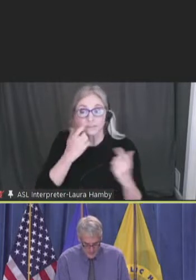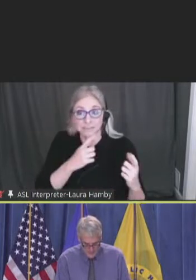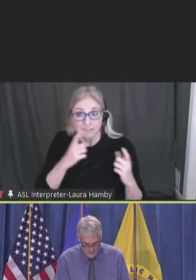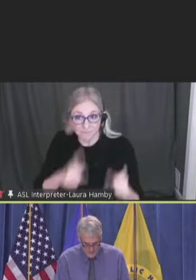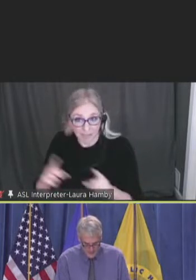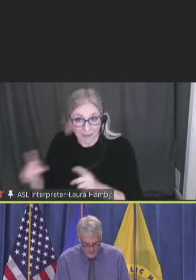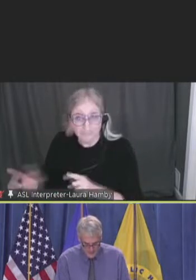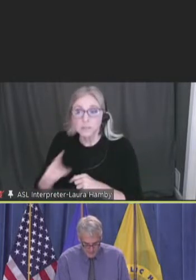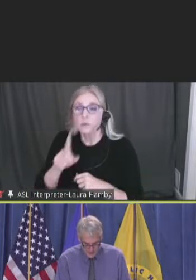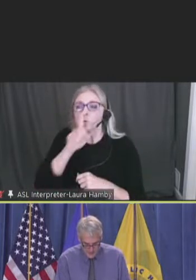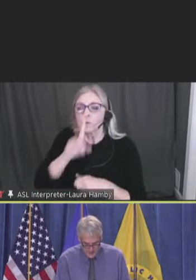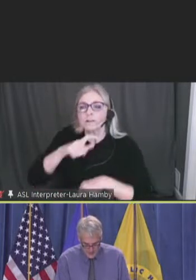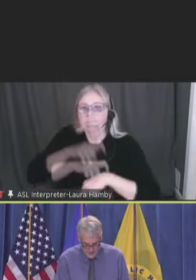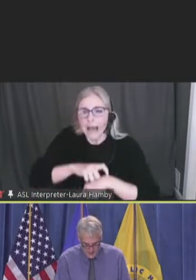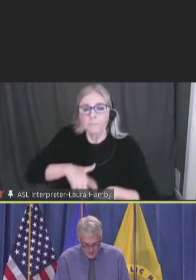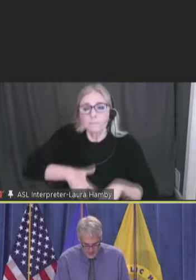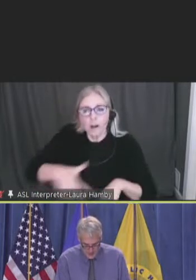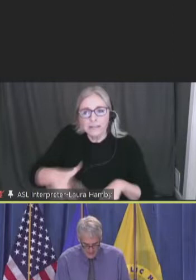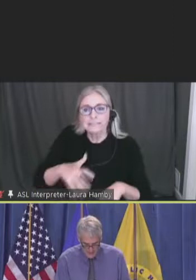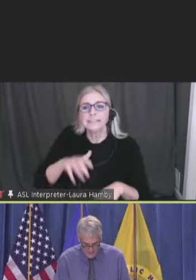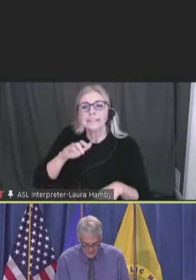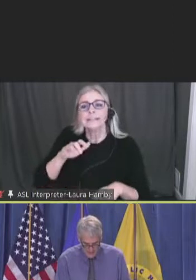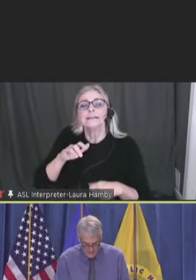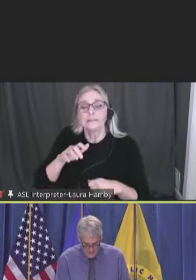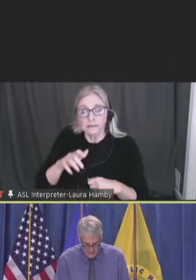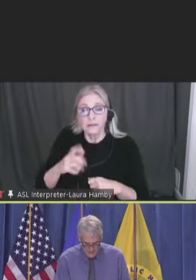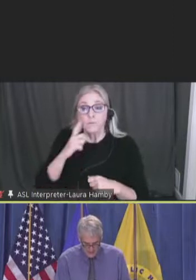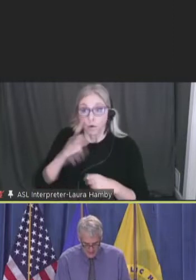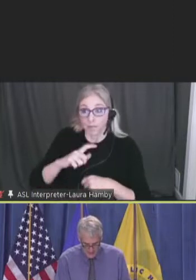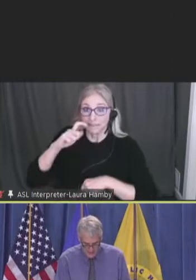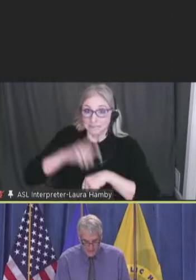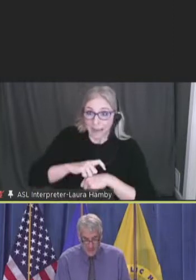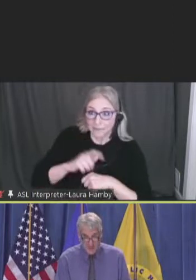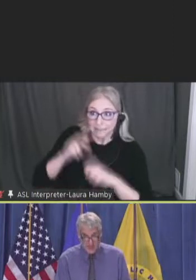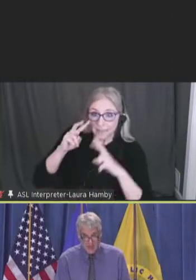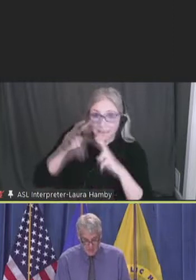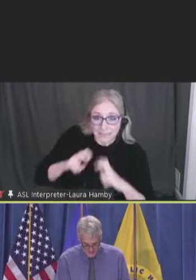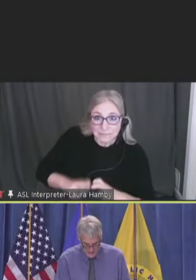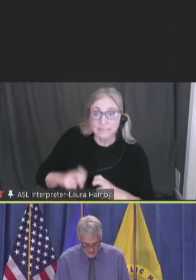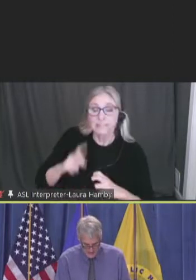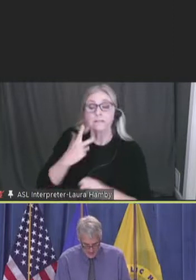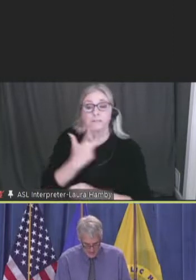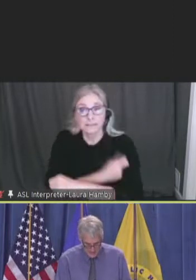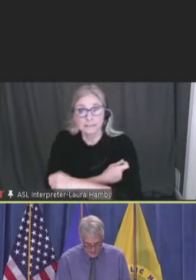identification of pregnancy status for the timely assessment of vaccination safety during